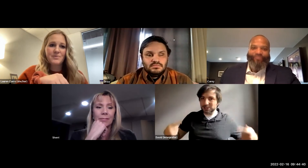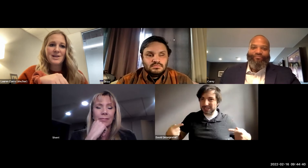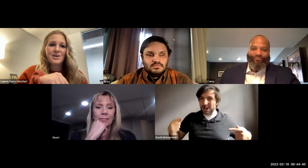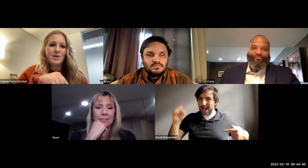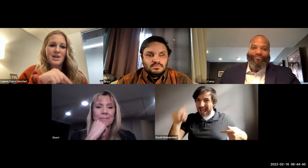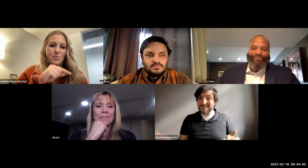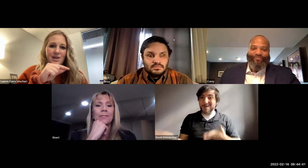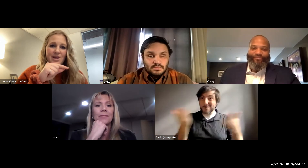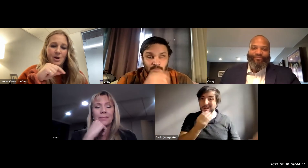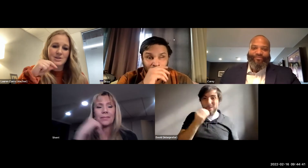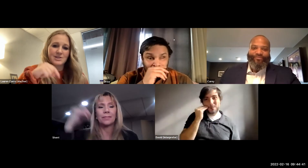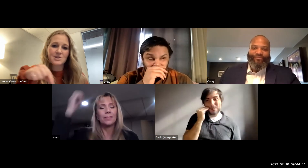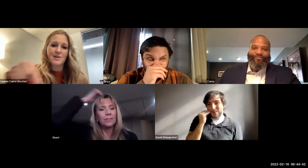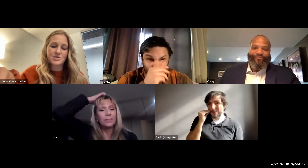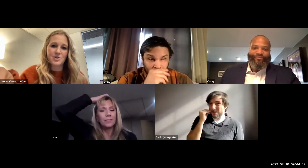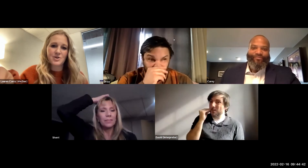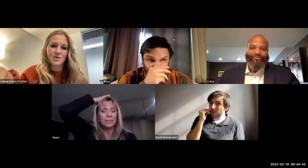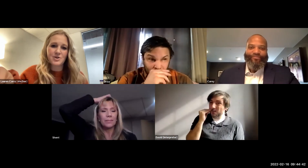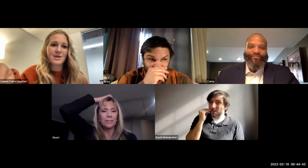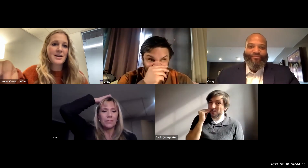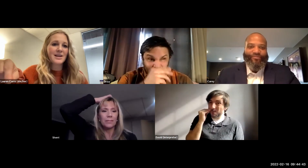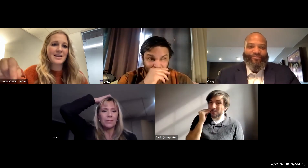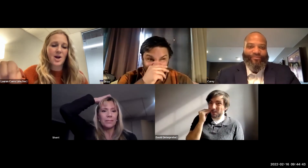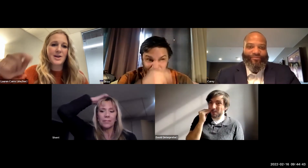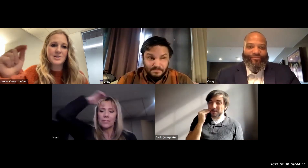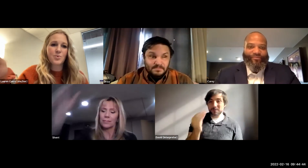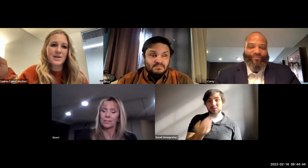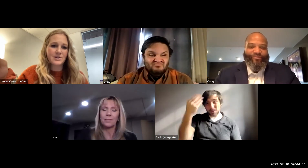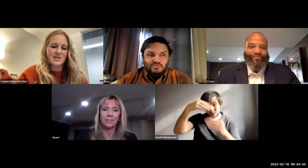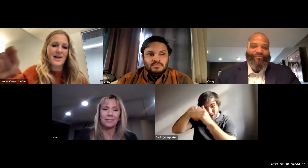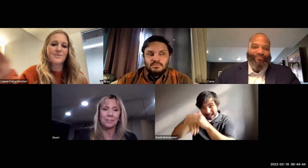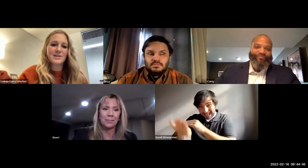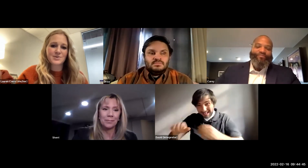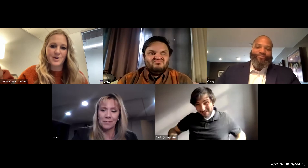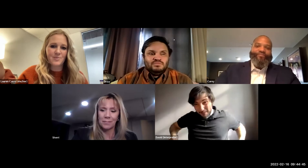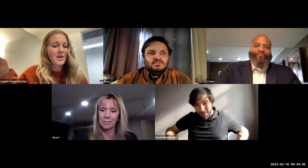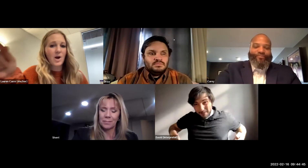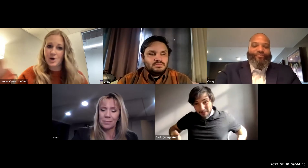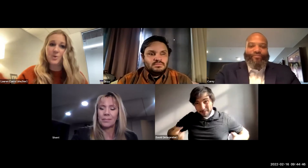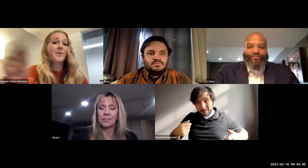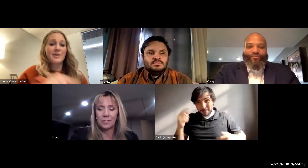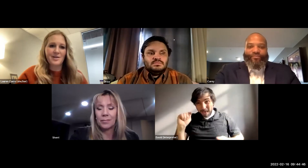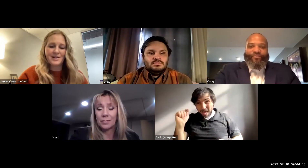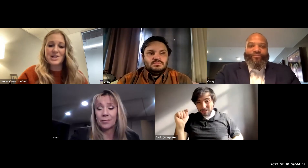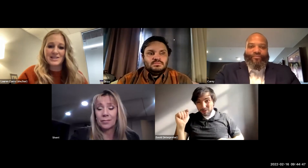. He goes into the restroom, gets whatever gets on his wheel in the restroom is going to